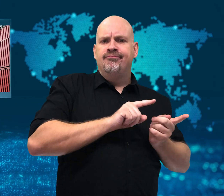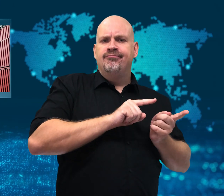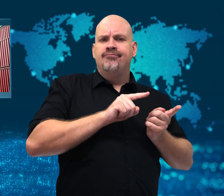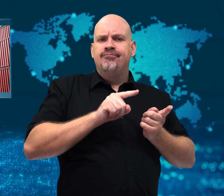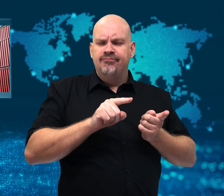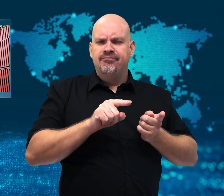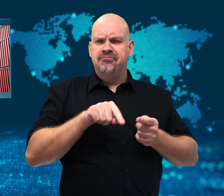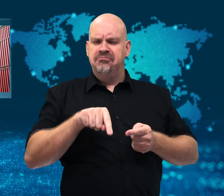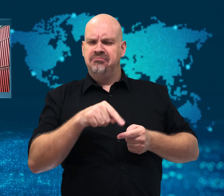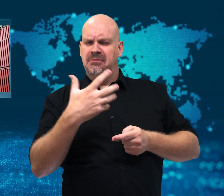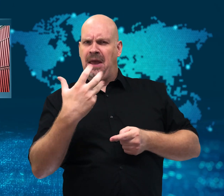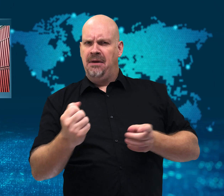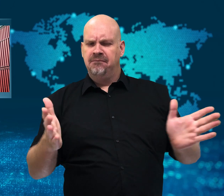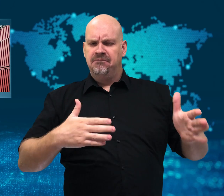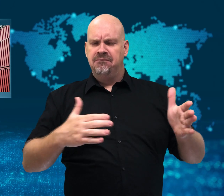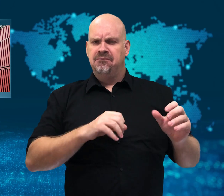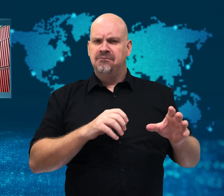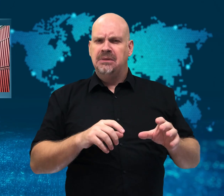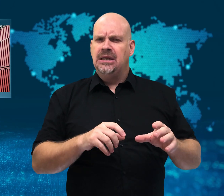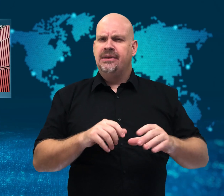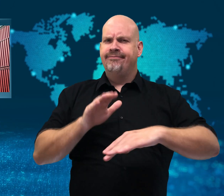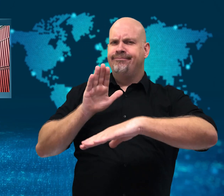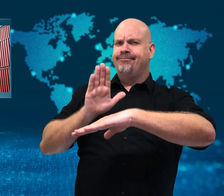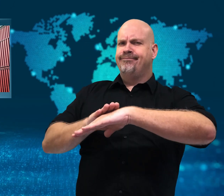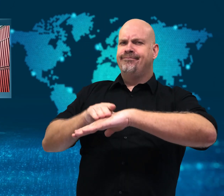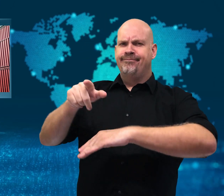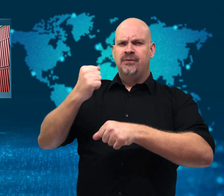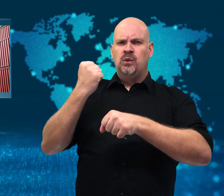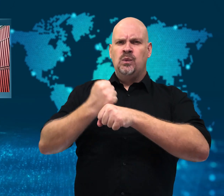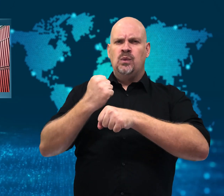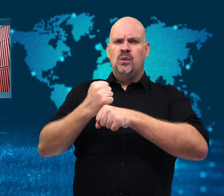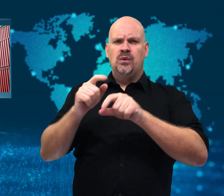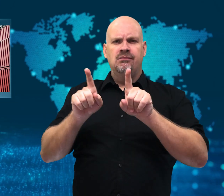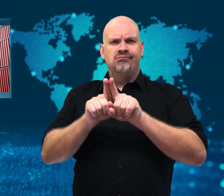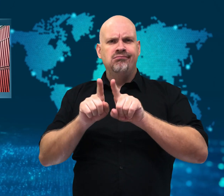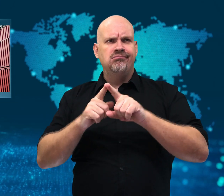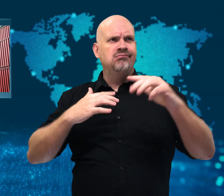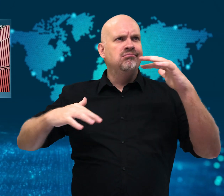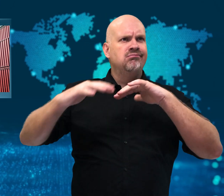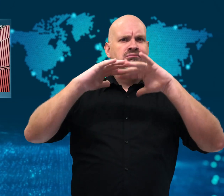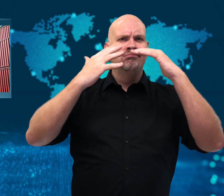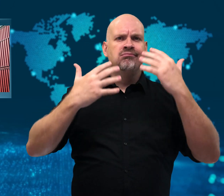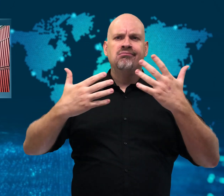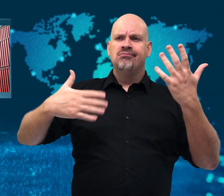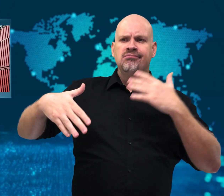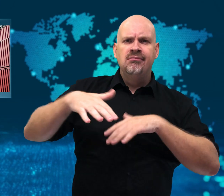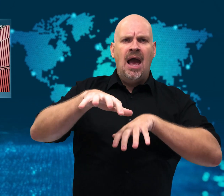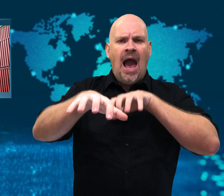who alerted environmental authorities and police.